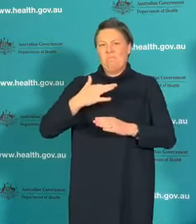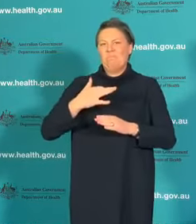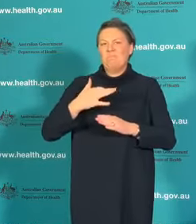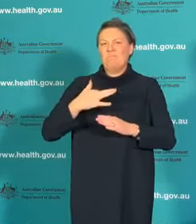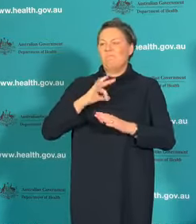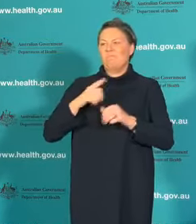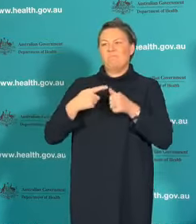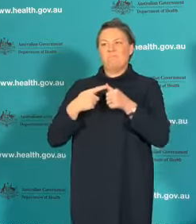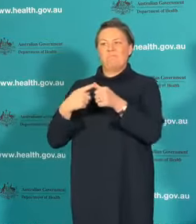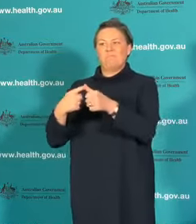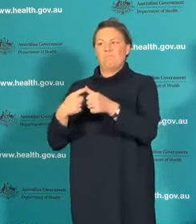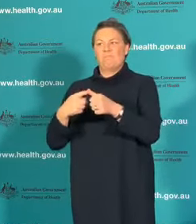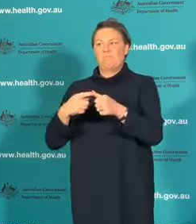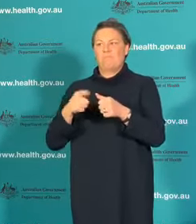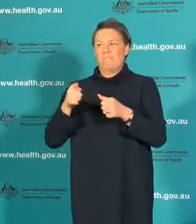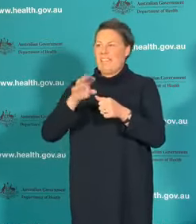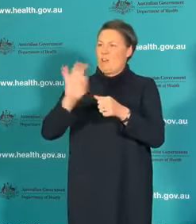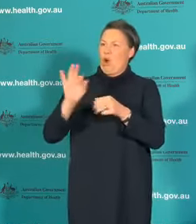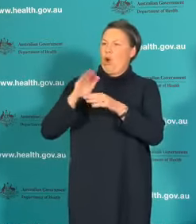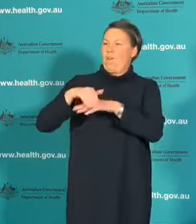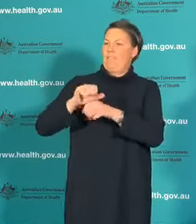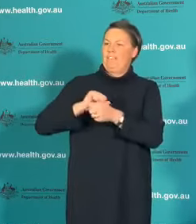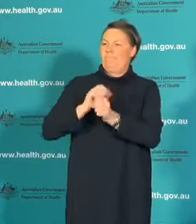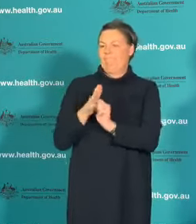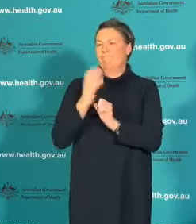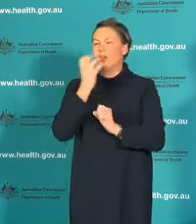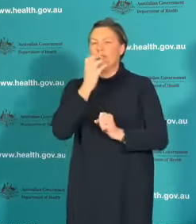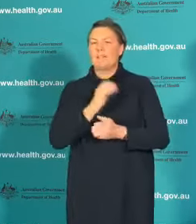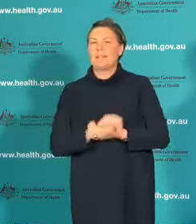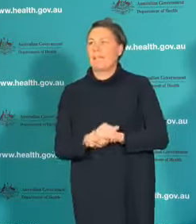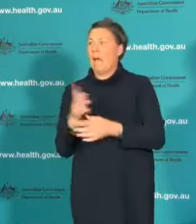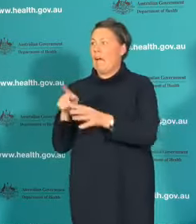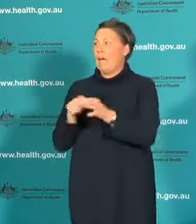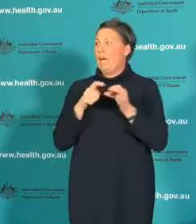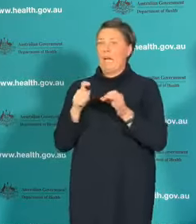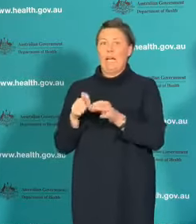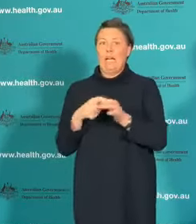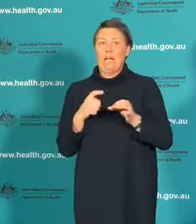press conference we're giving today I'll have to get back to you with a response to that. Thank you very much and thank